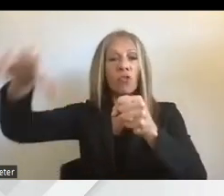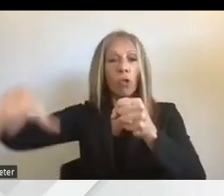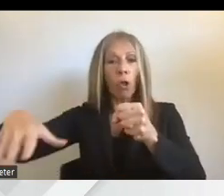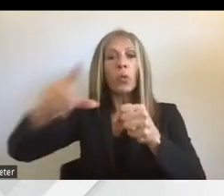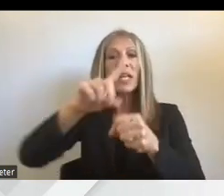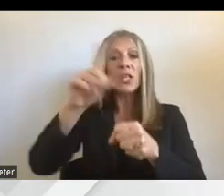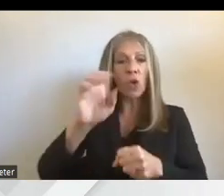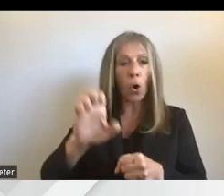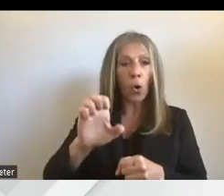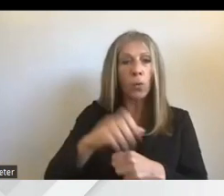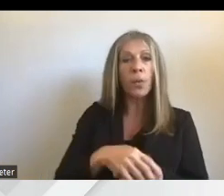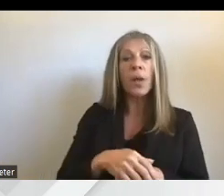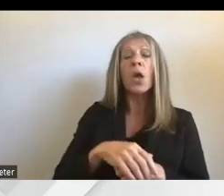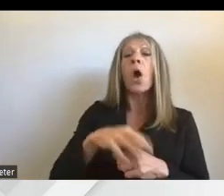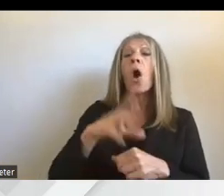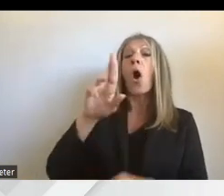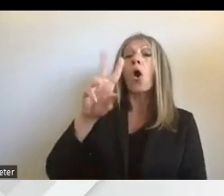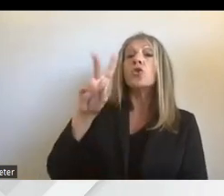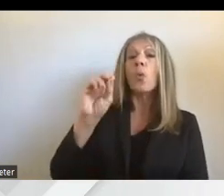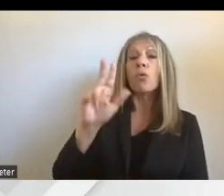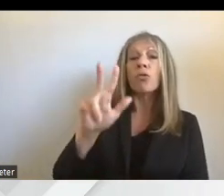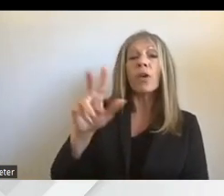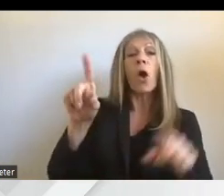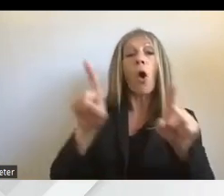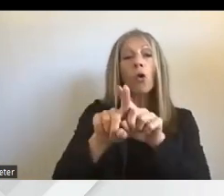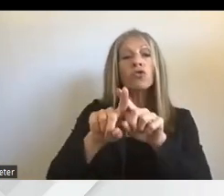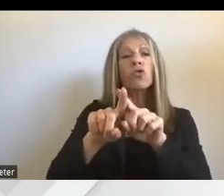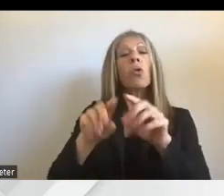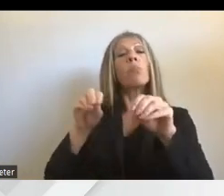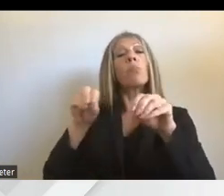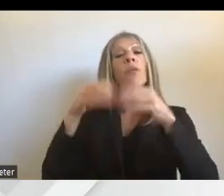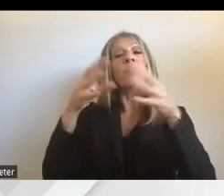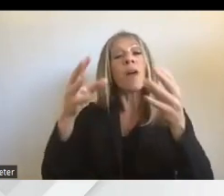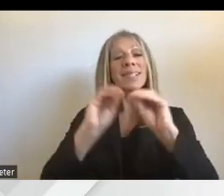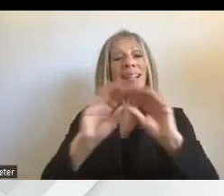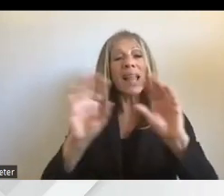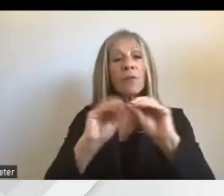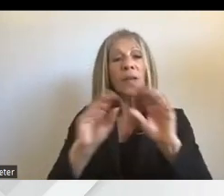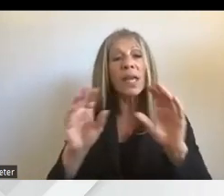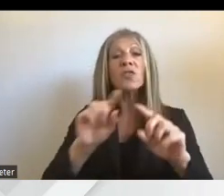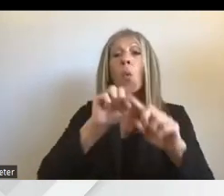R203 also provides scoping and clarification that when alterations